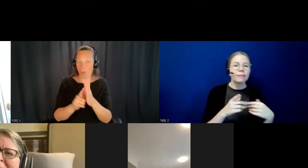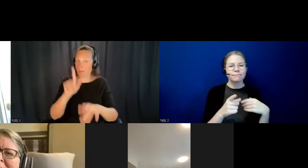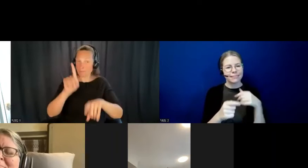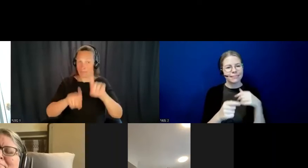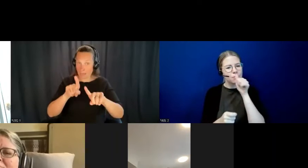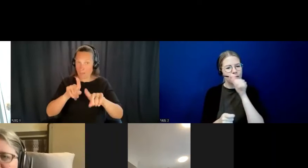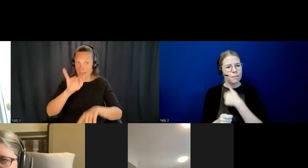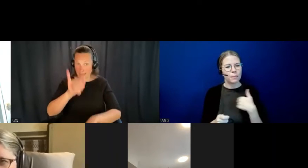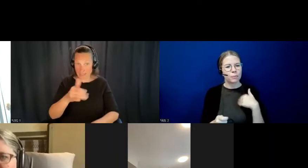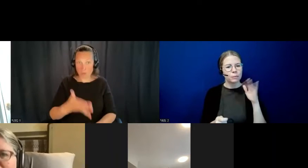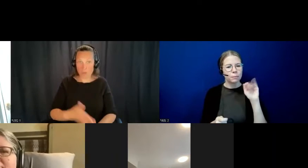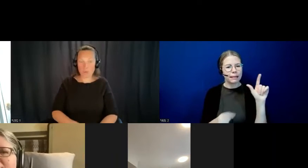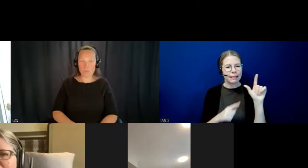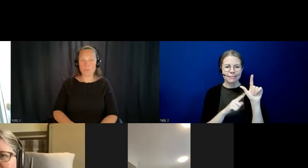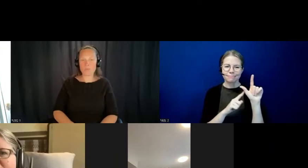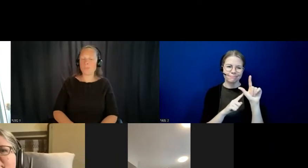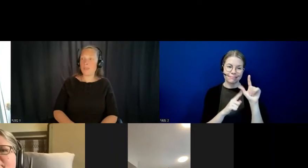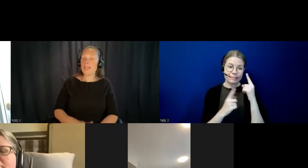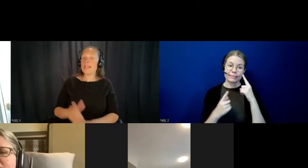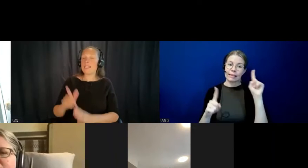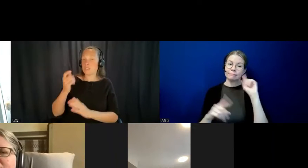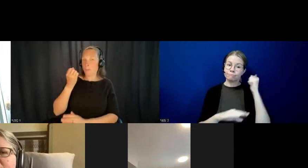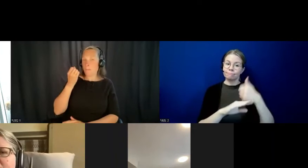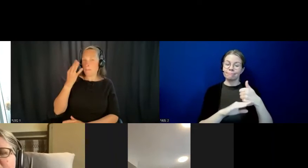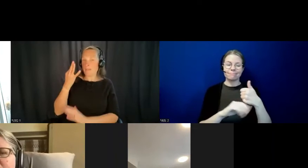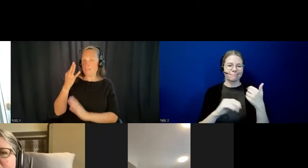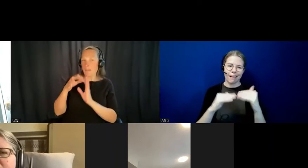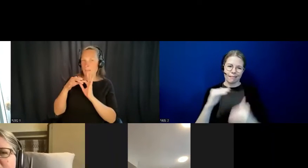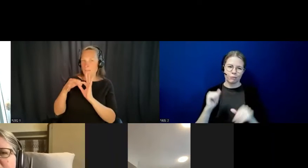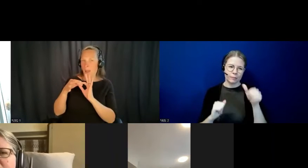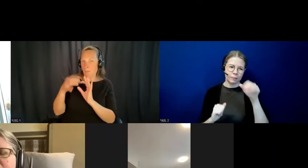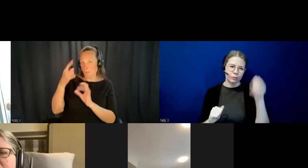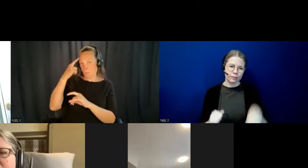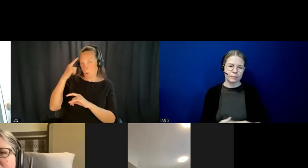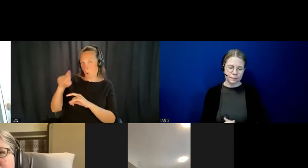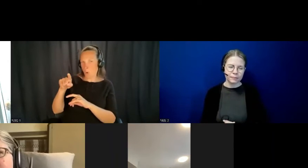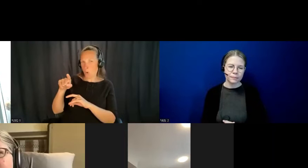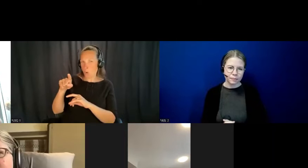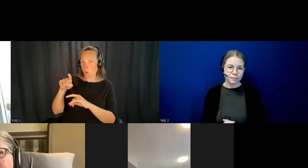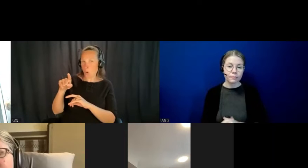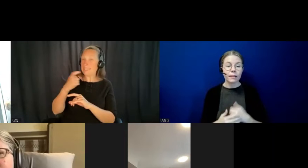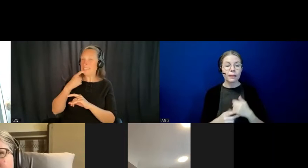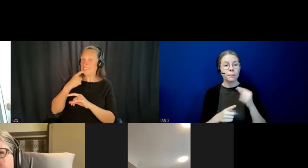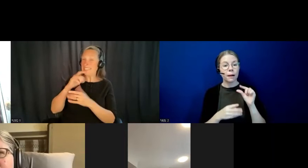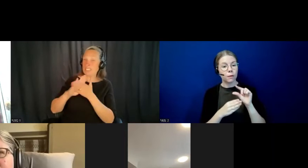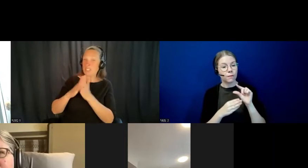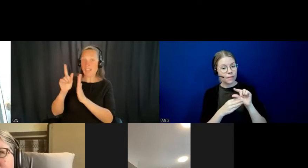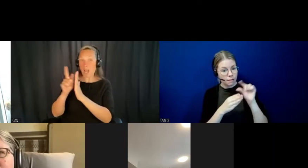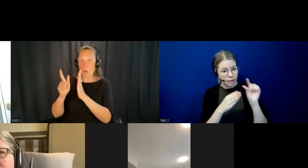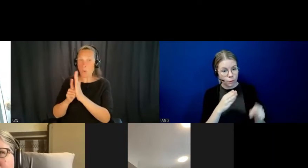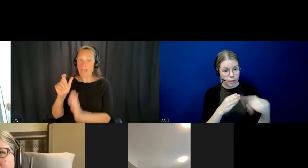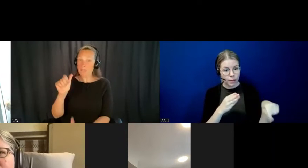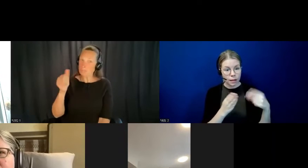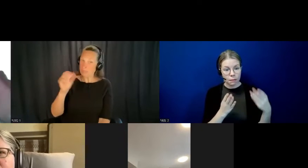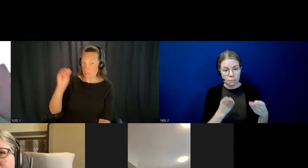OF SUCCESS RATE. GOVERNMENT LEGISLATION MIGHT GET AMENDED AT DIFFERENT PLACES